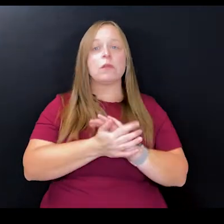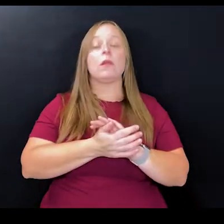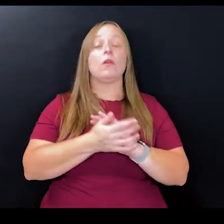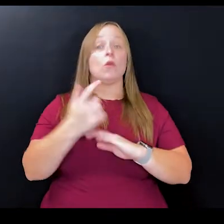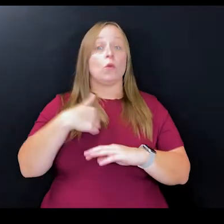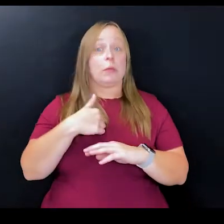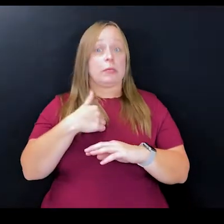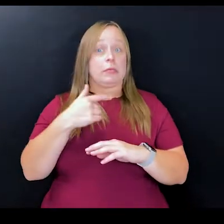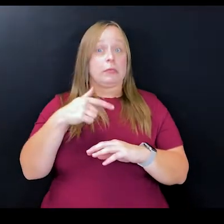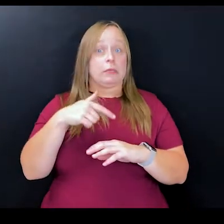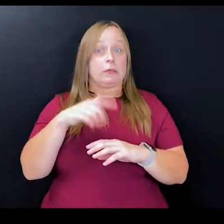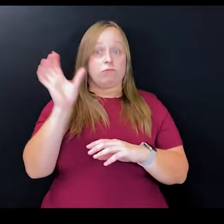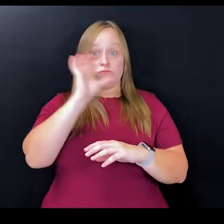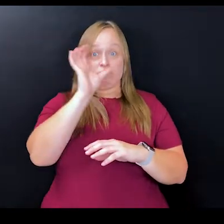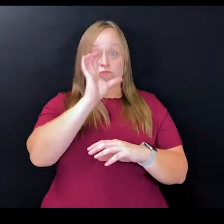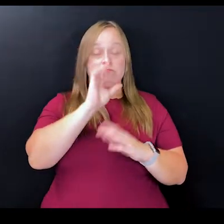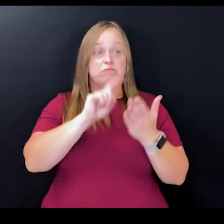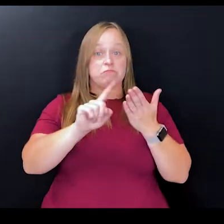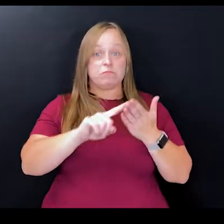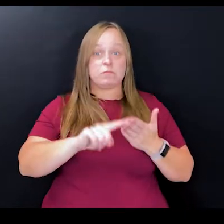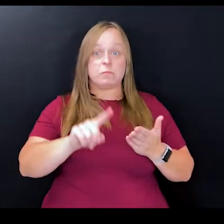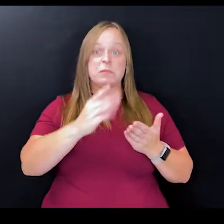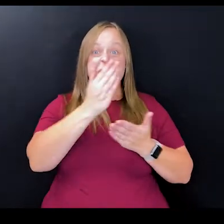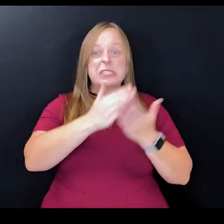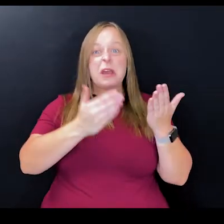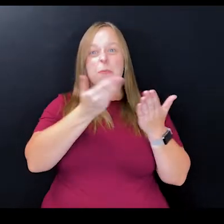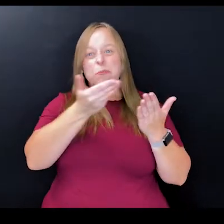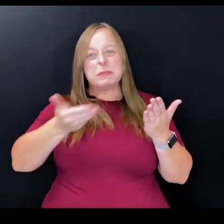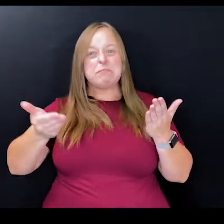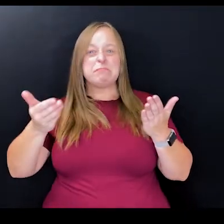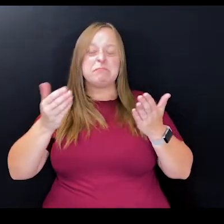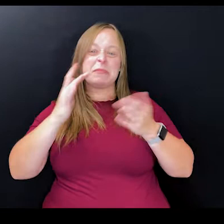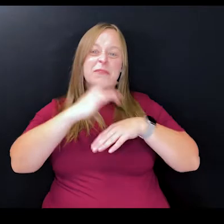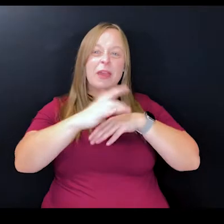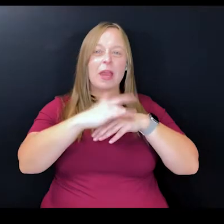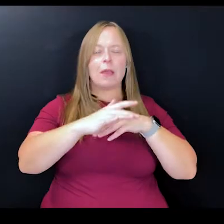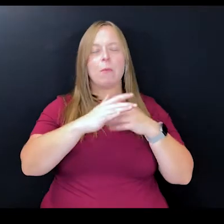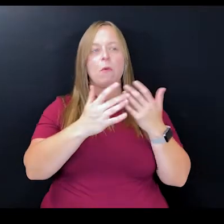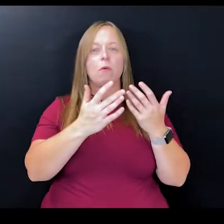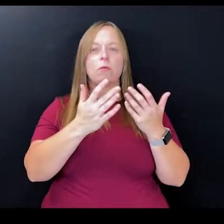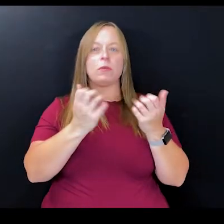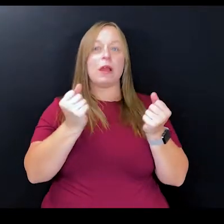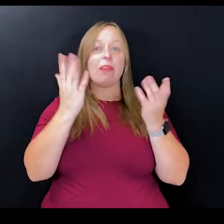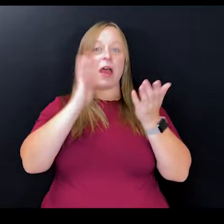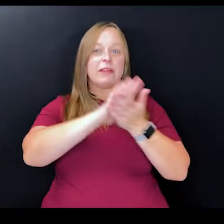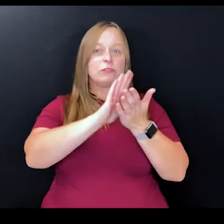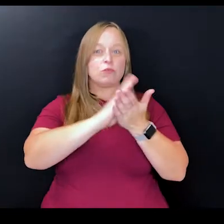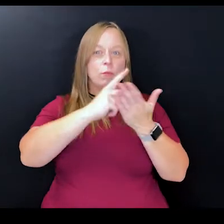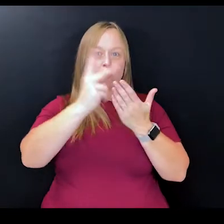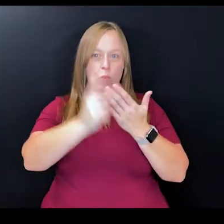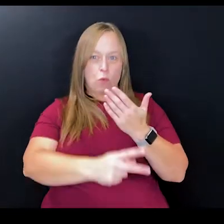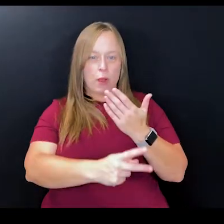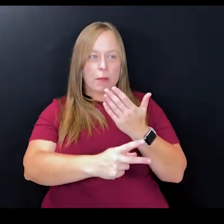What we have found is that there are resources available to a lot of school programs.